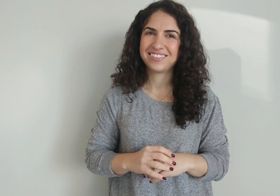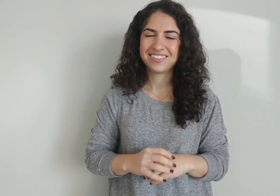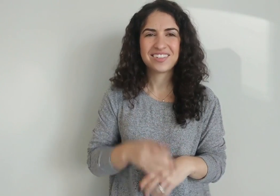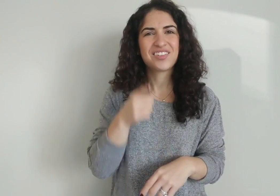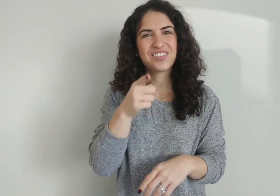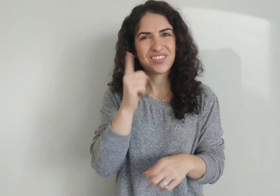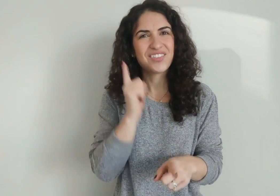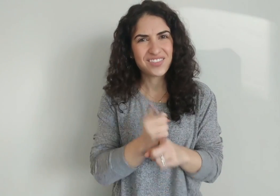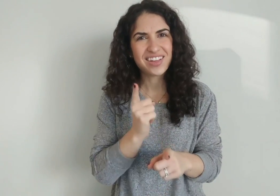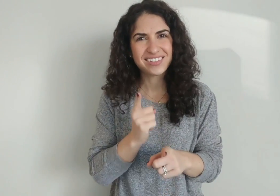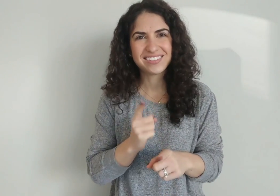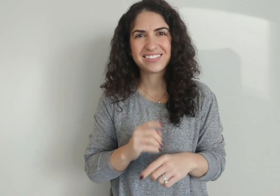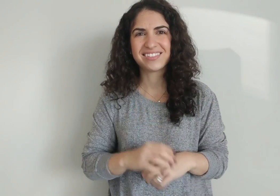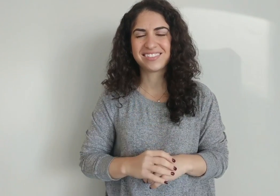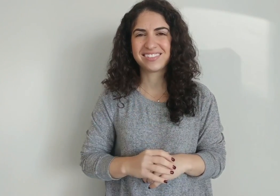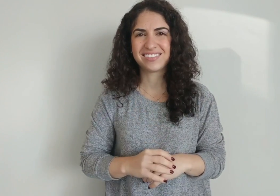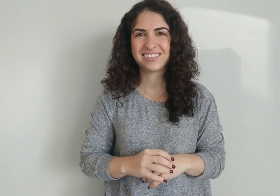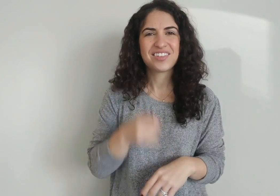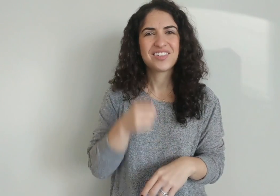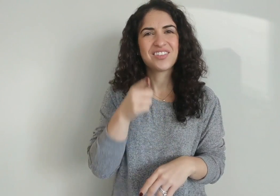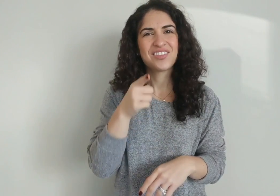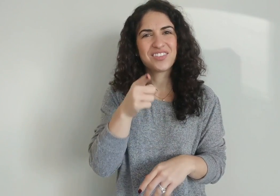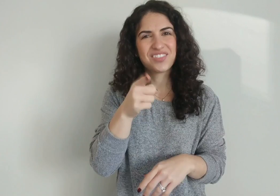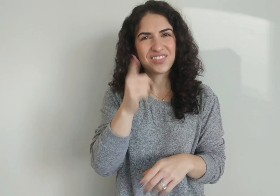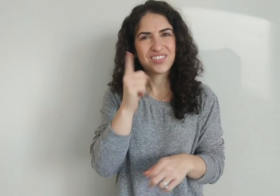"You are correct."